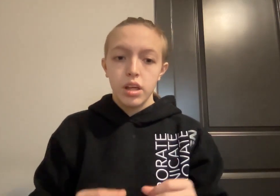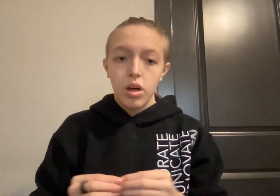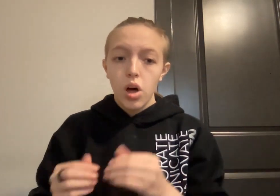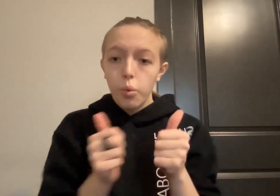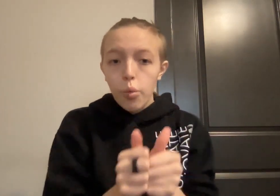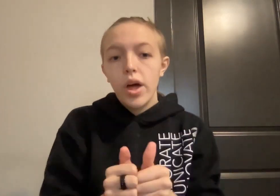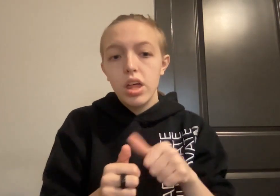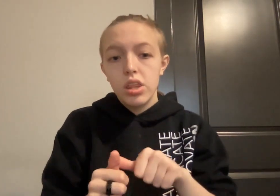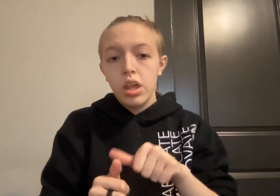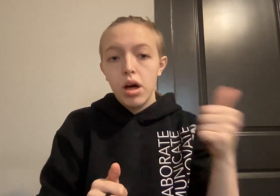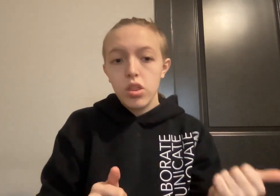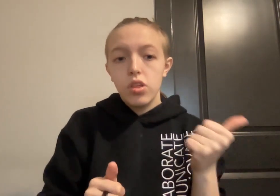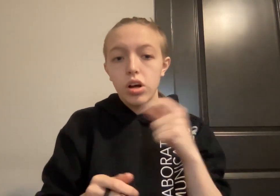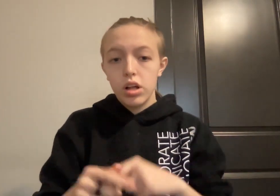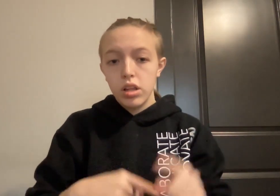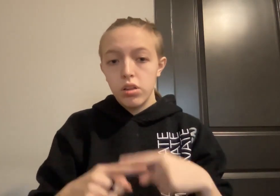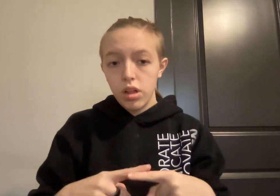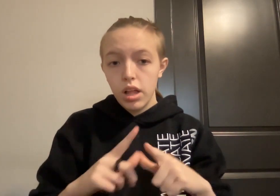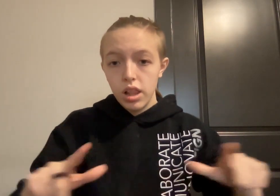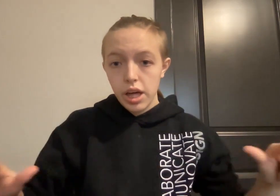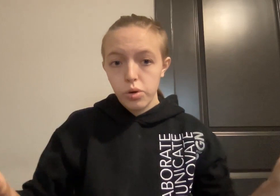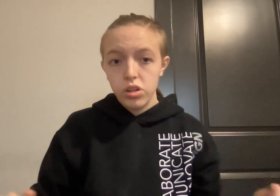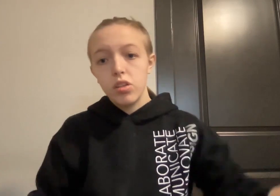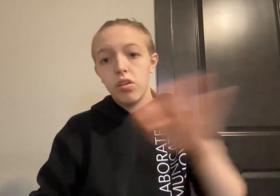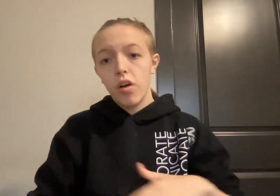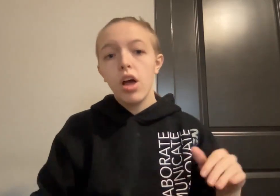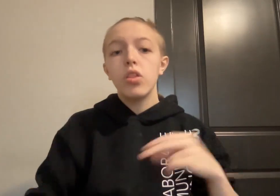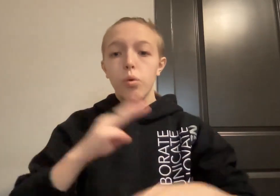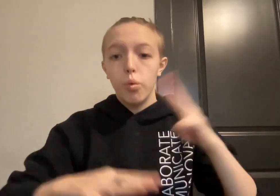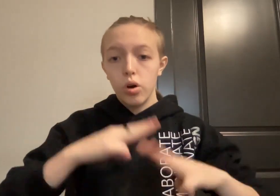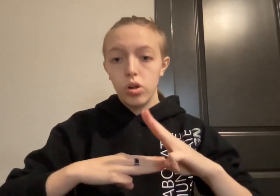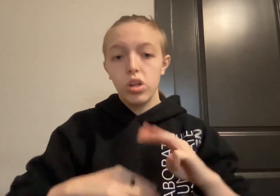along with other sign languages around the world.